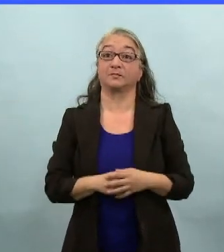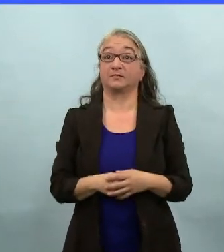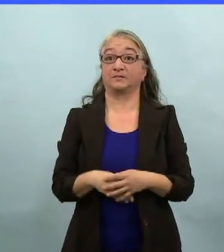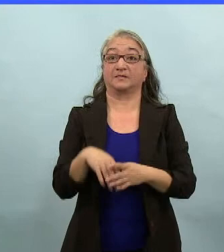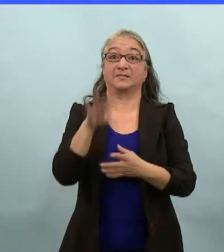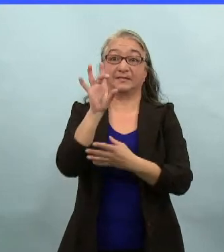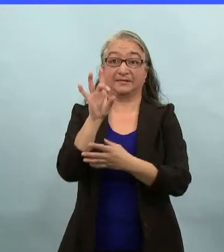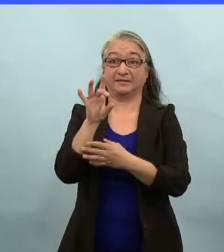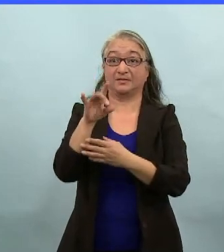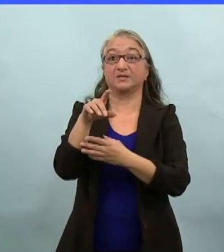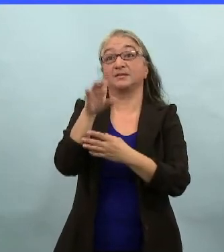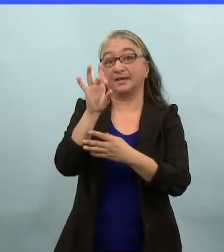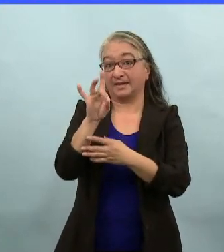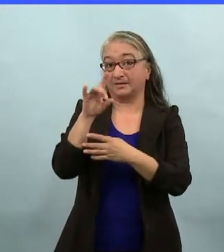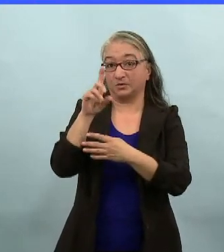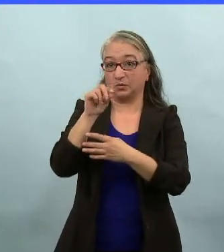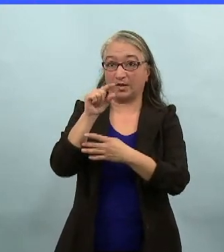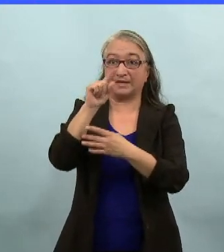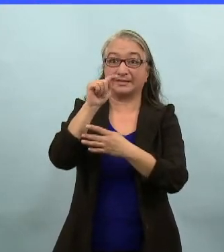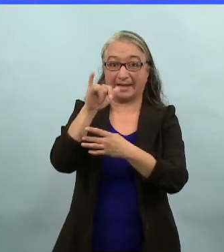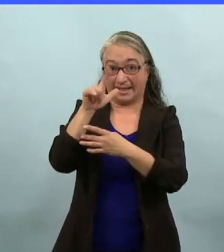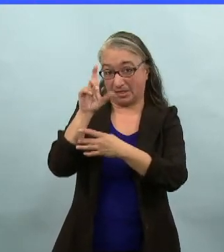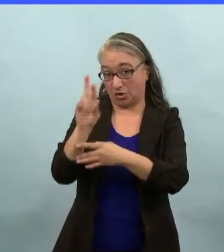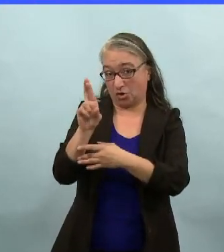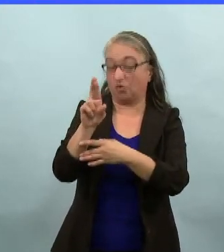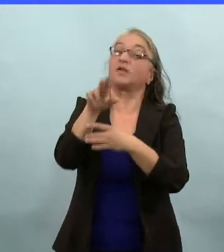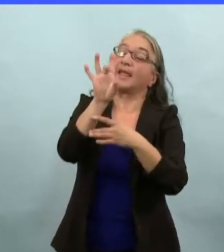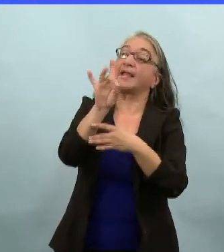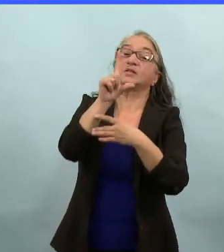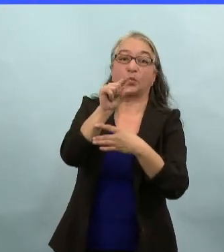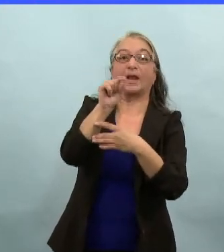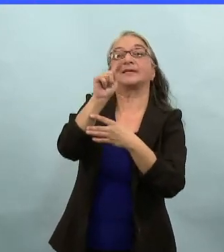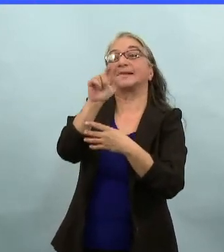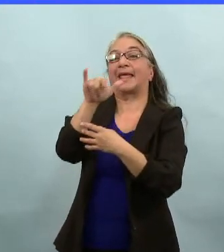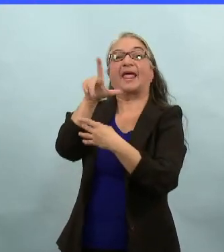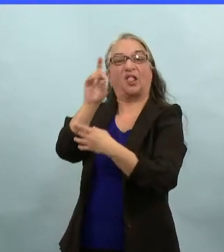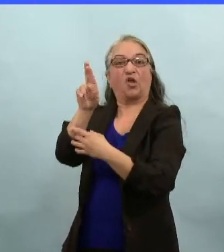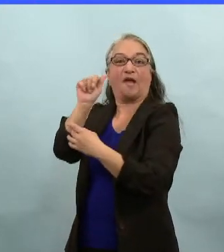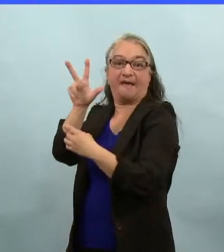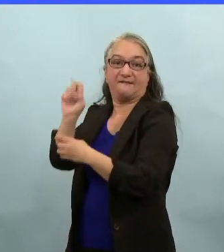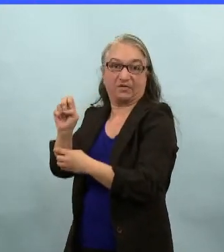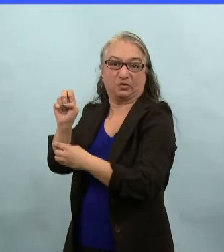only starting tomorrow and manitobans for manitobans to pick up rapid tests